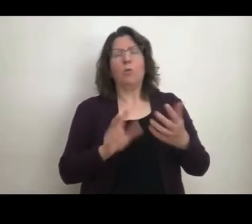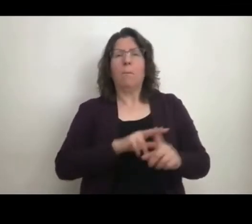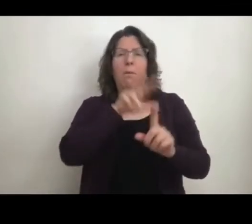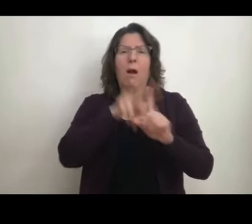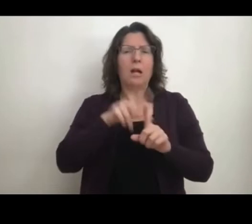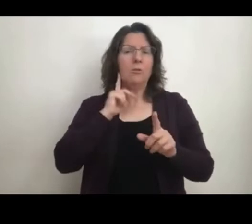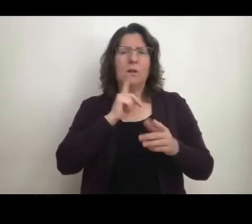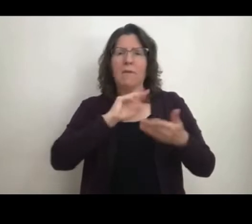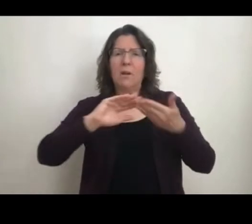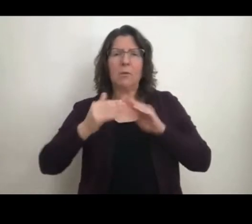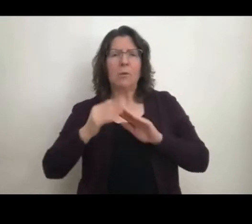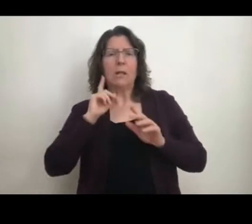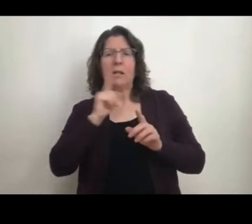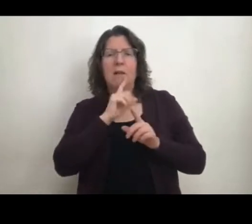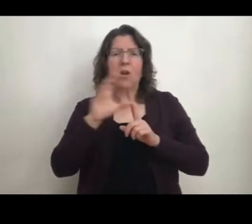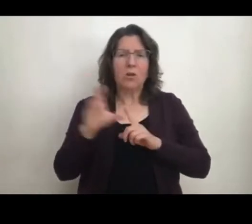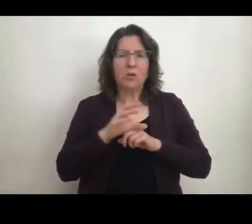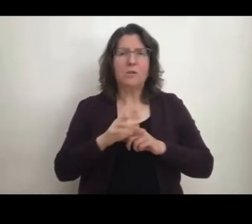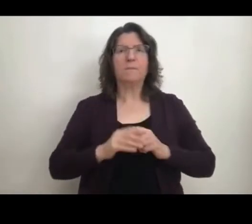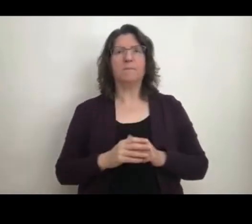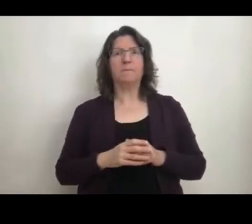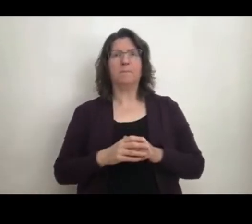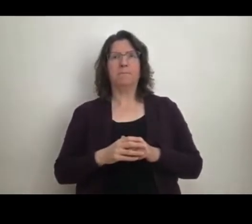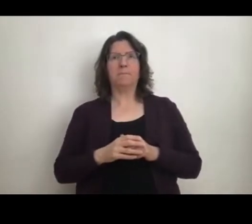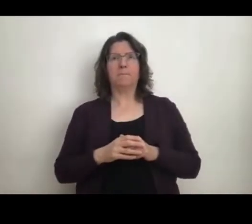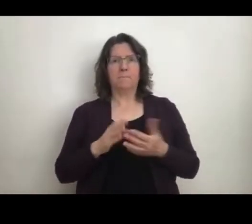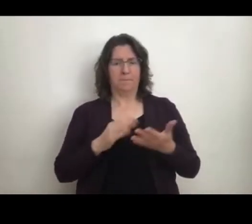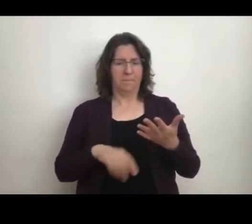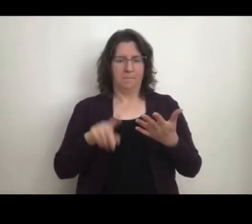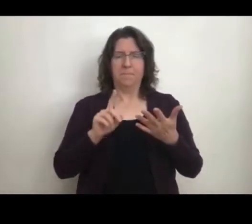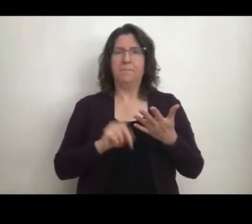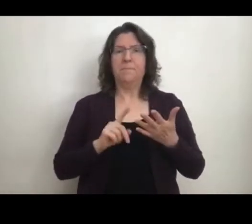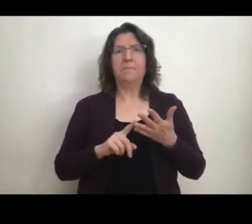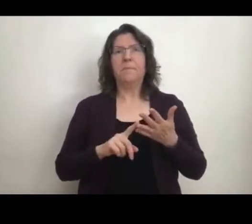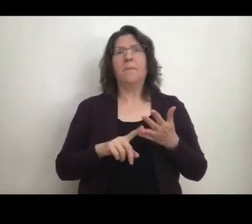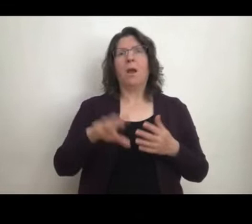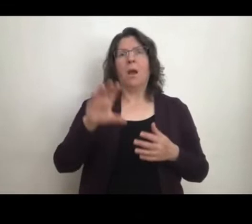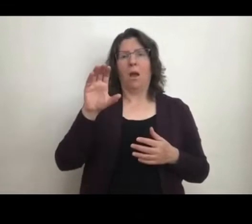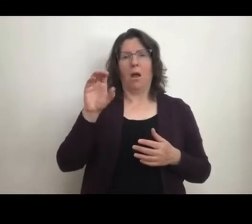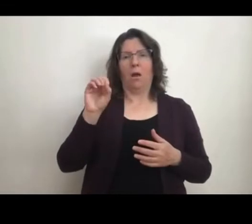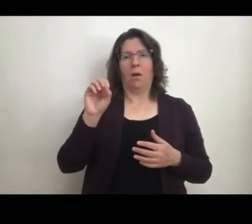What does the piece mean? What does it reveal about the deaf community or culture?